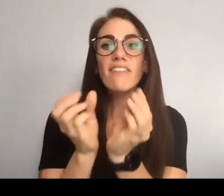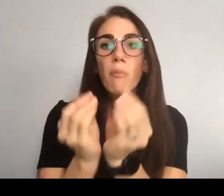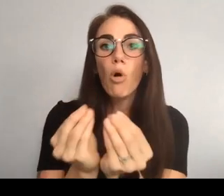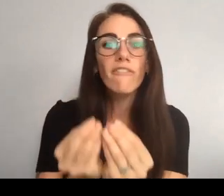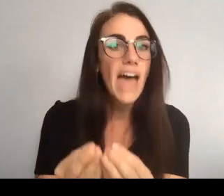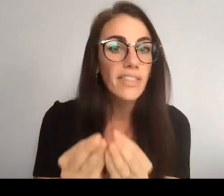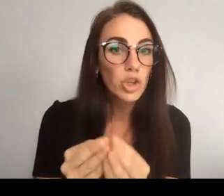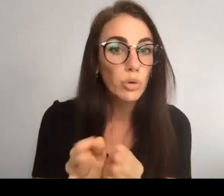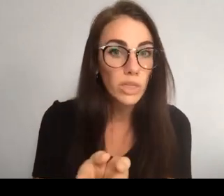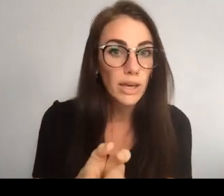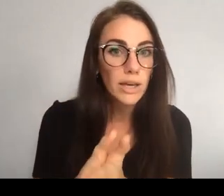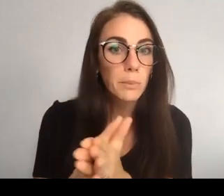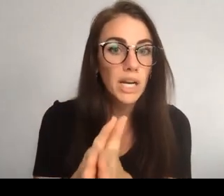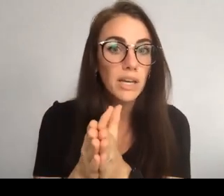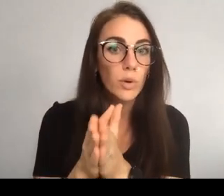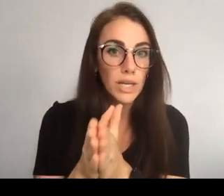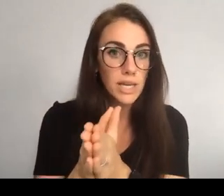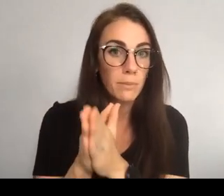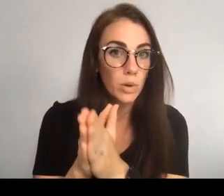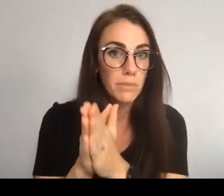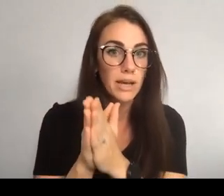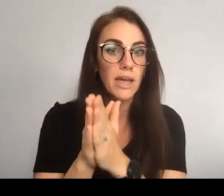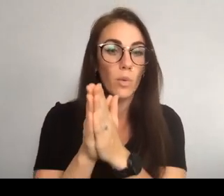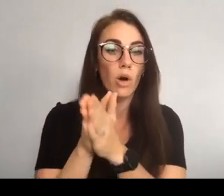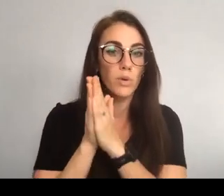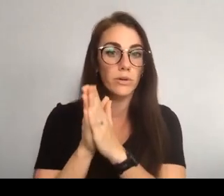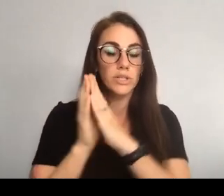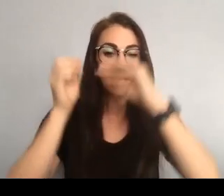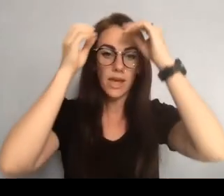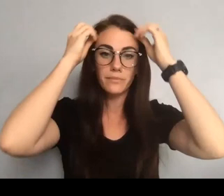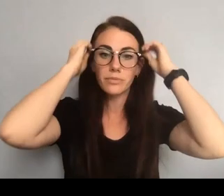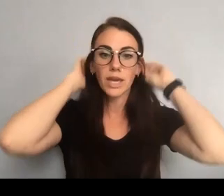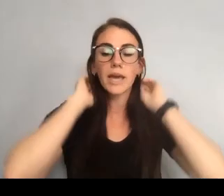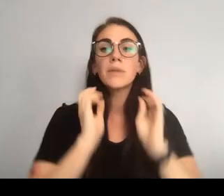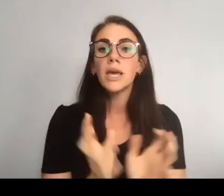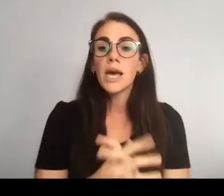have more of that you think and I'm going to give you an example in a minute that will help you understand that ok.